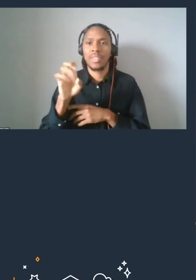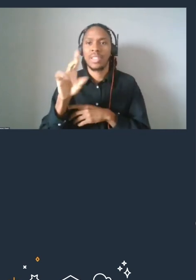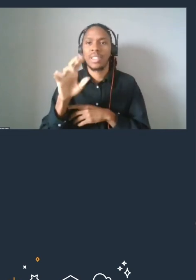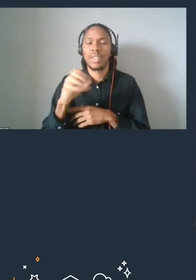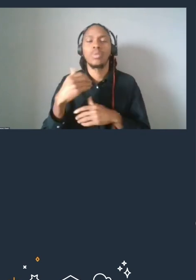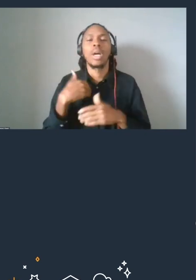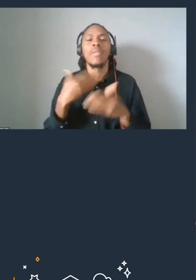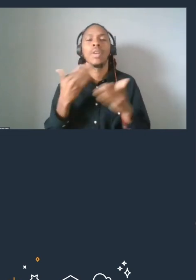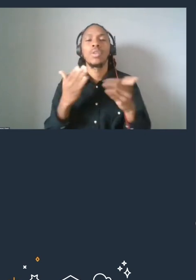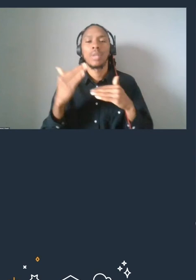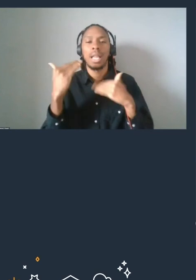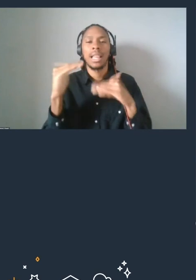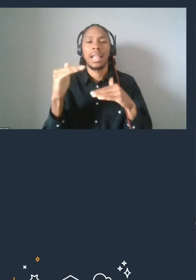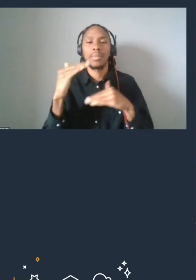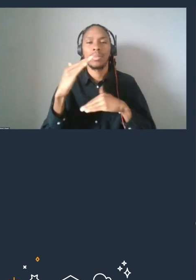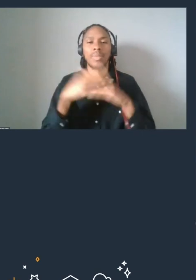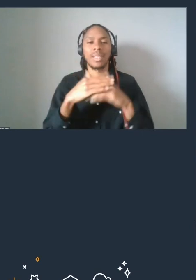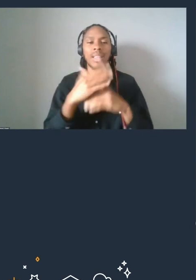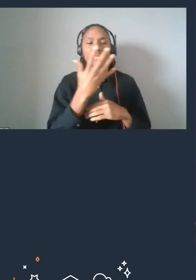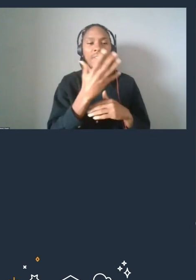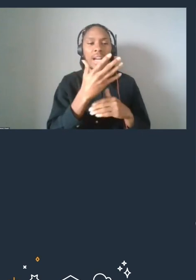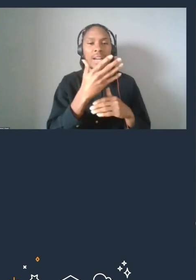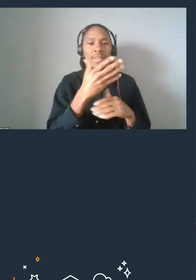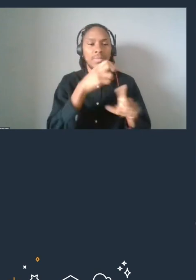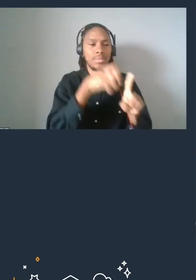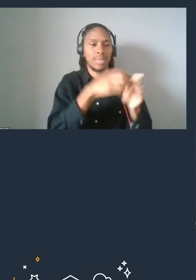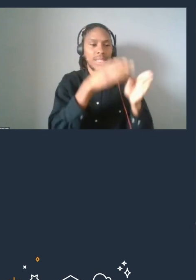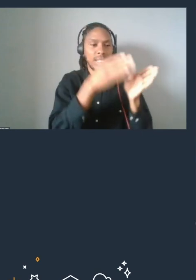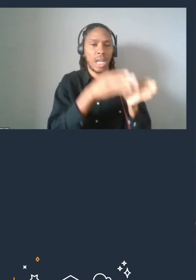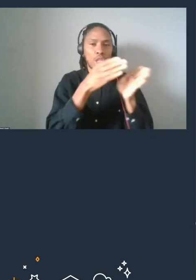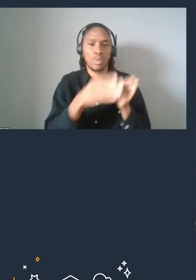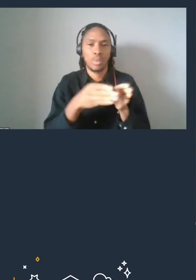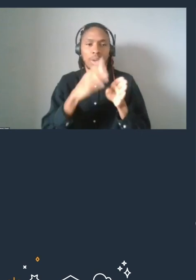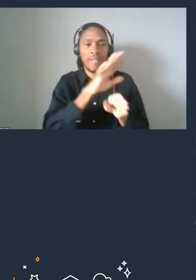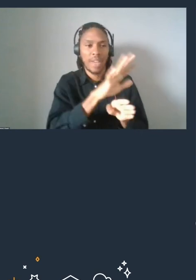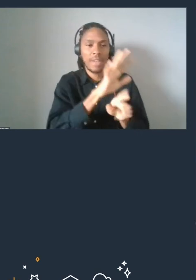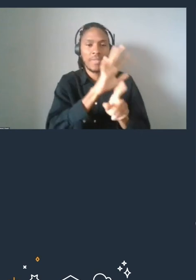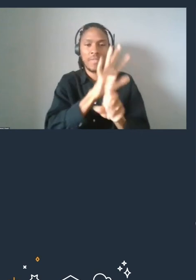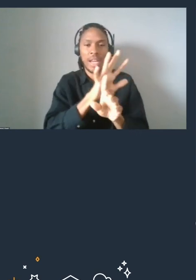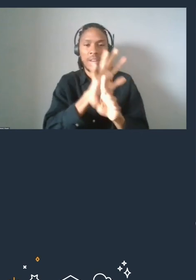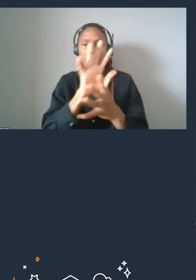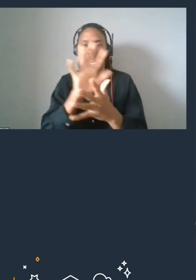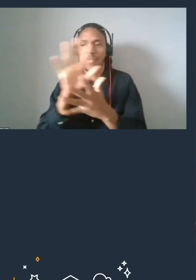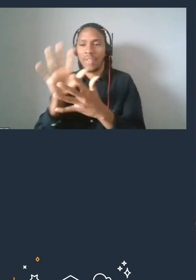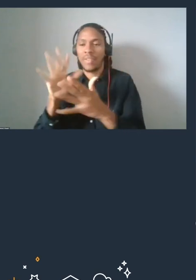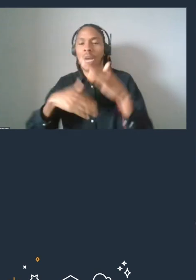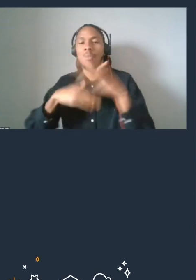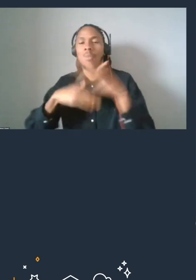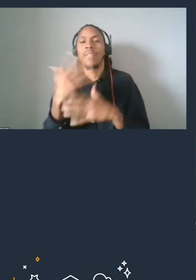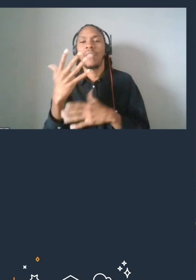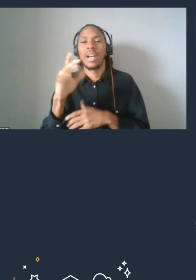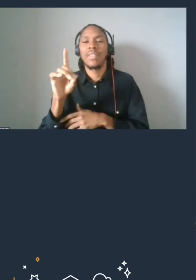of five for customers to begin with. And then, customers can order up to five devices, and then if they want more than that,